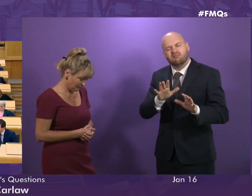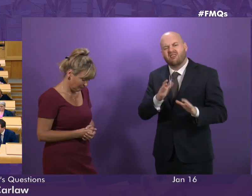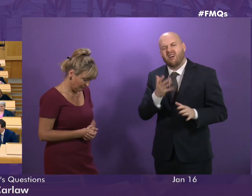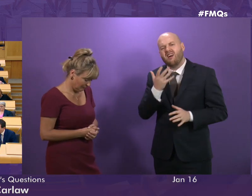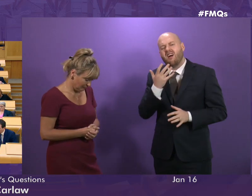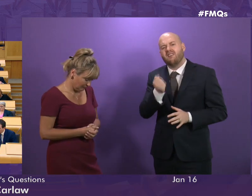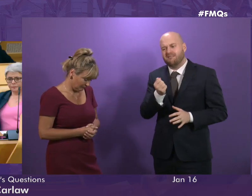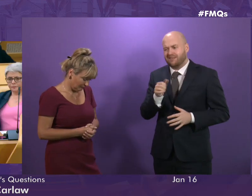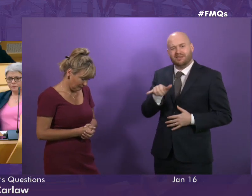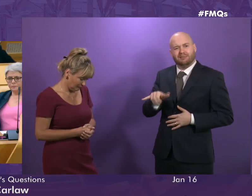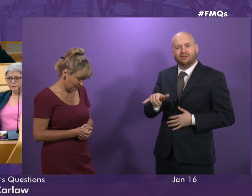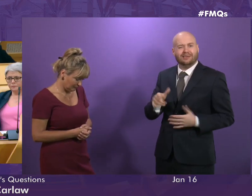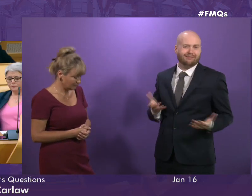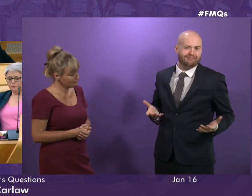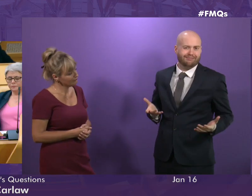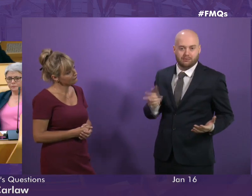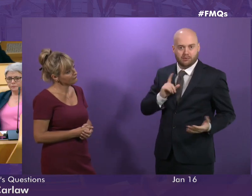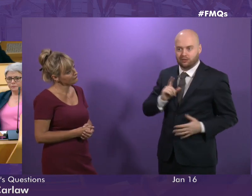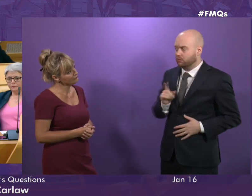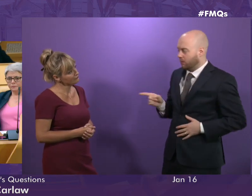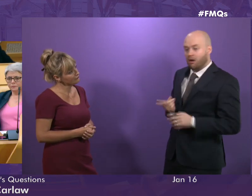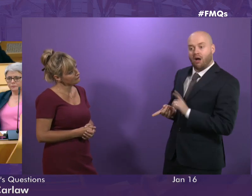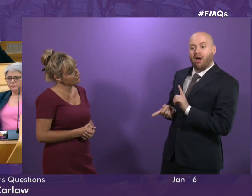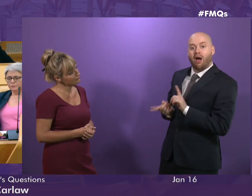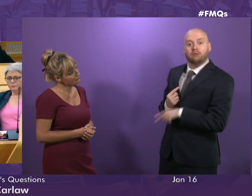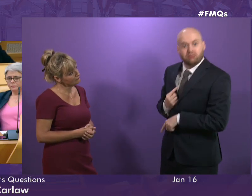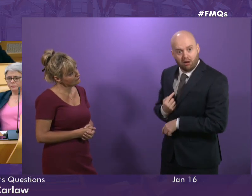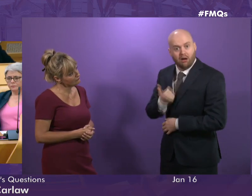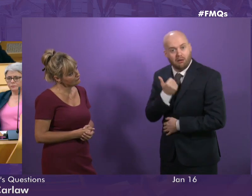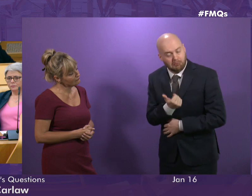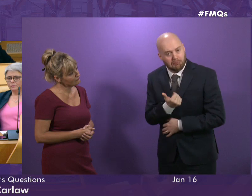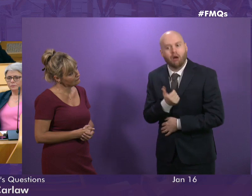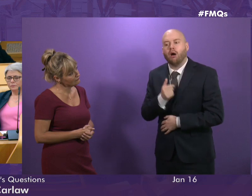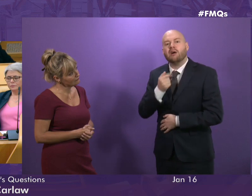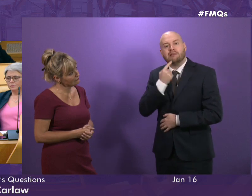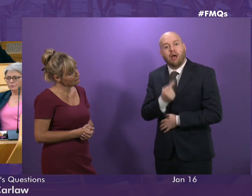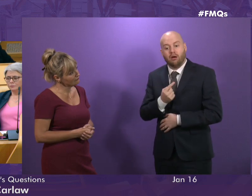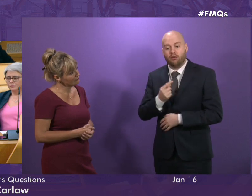from hearing the First Minister’s answer, is that the review will be a whitewash, not